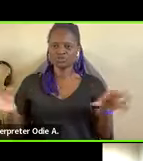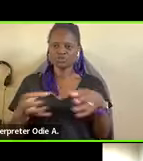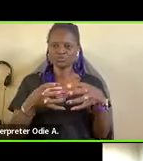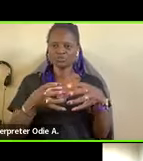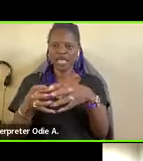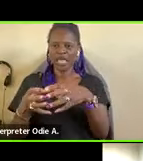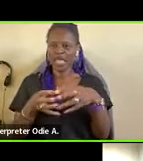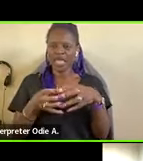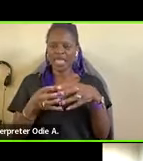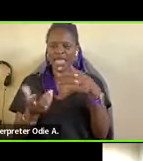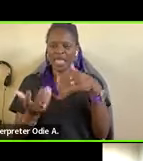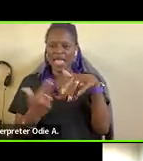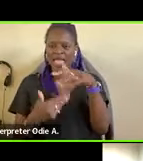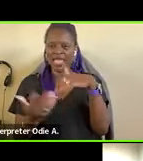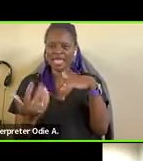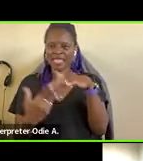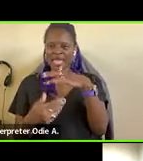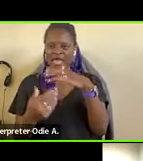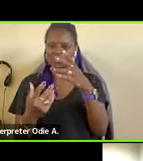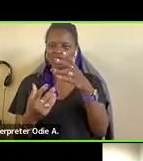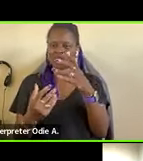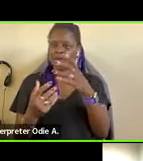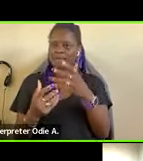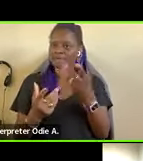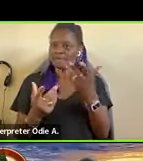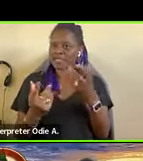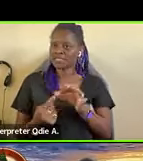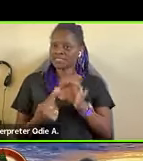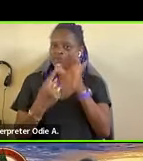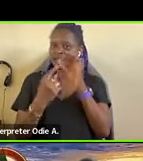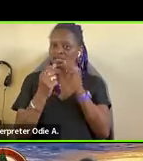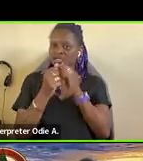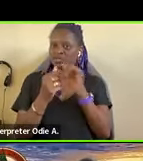holiday, and it's very important that we celebrate safely and that people do what